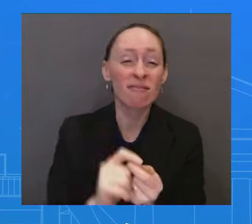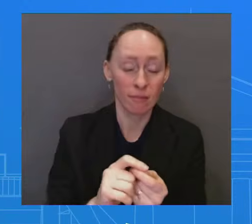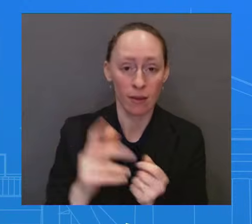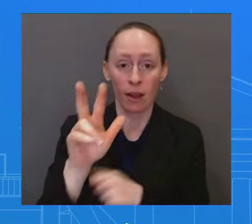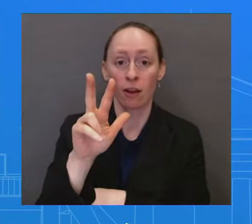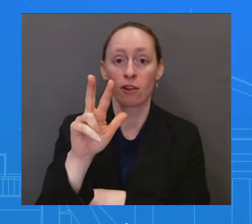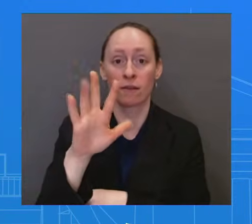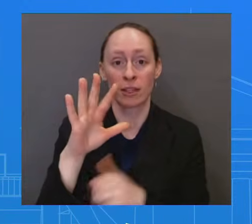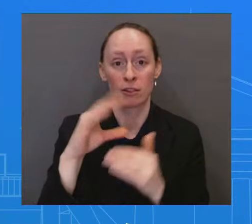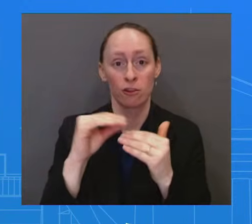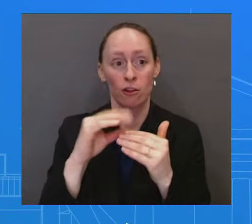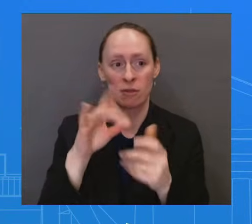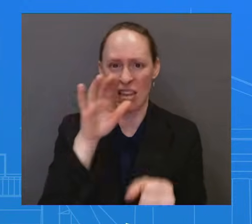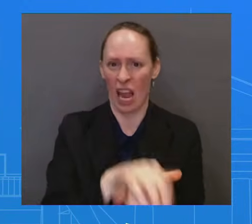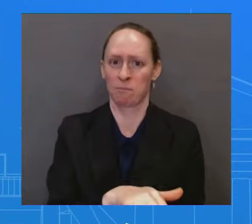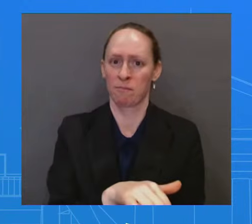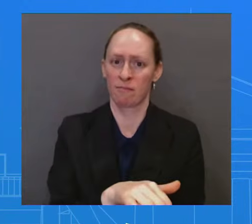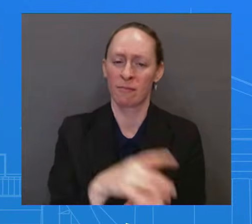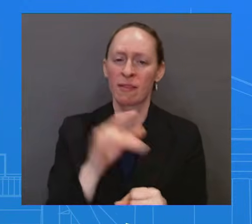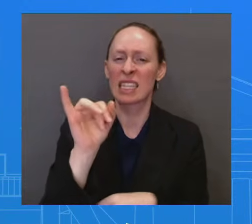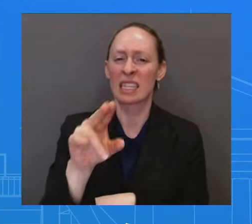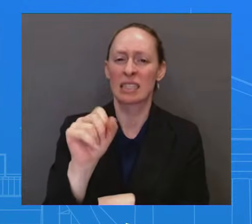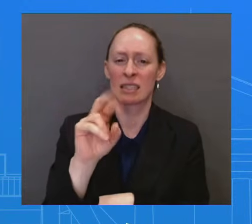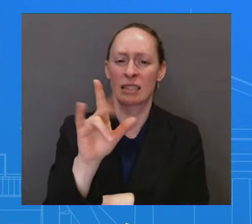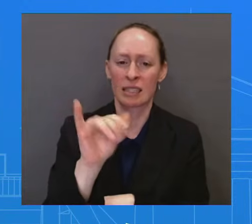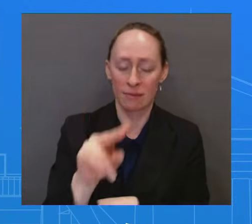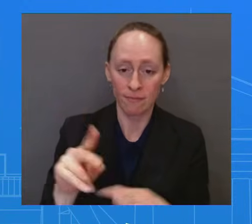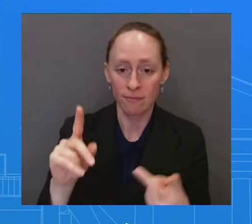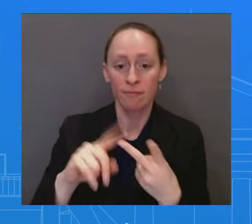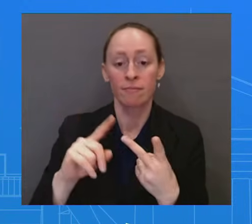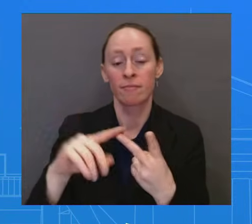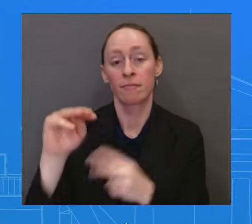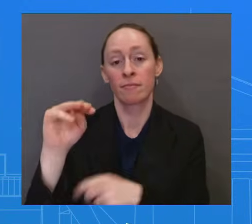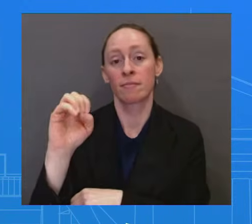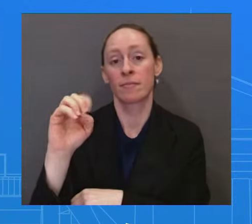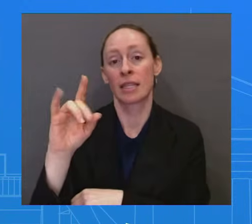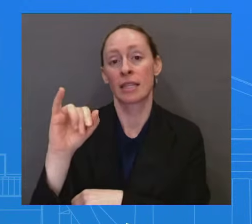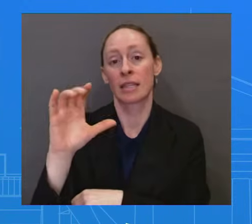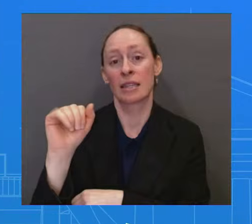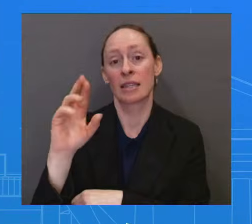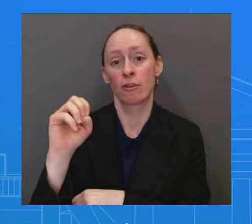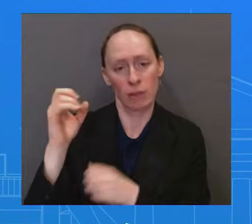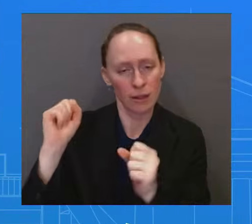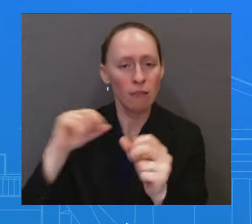and save 15 million Americans an average of 800 bucks per year on their health insurance.